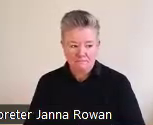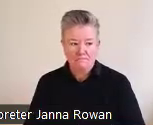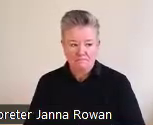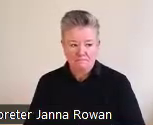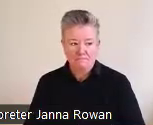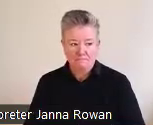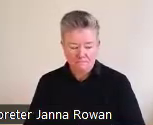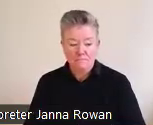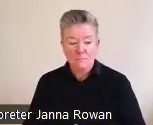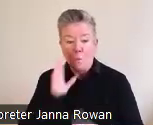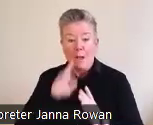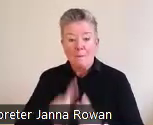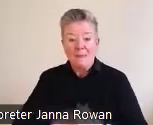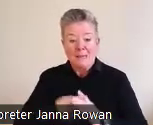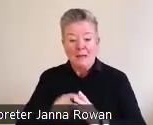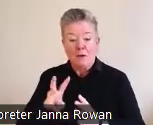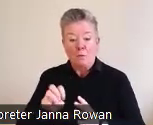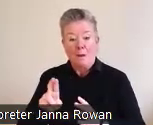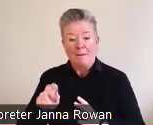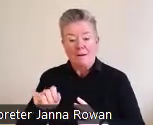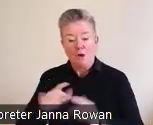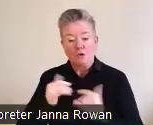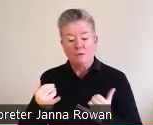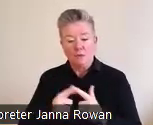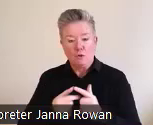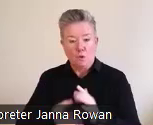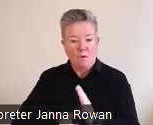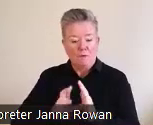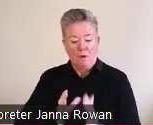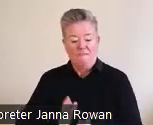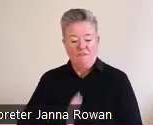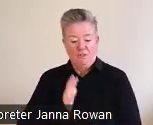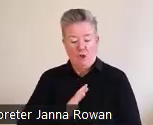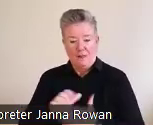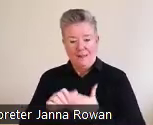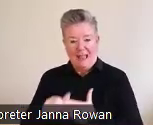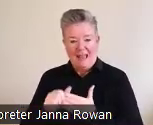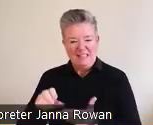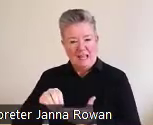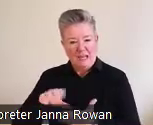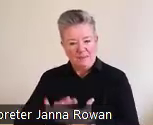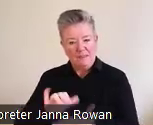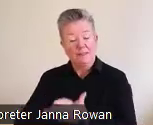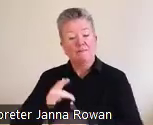We will begin the webinar today with a review of official guidance documents that are available on the topic